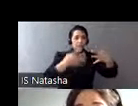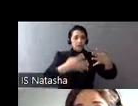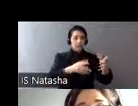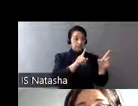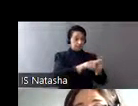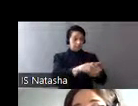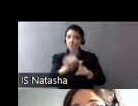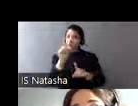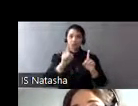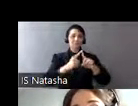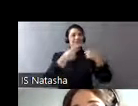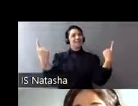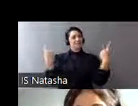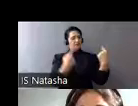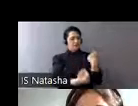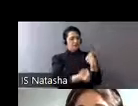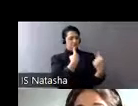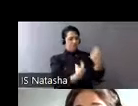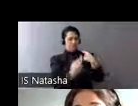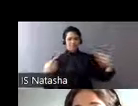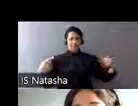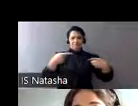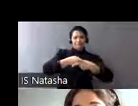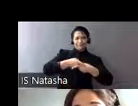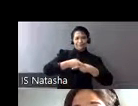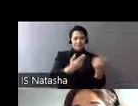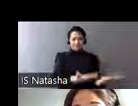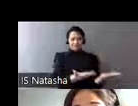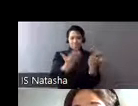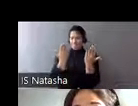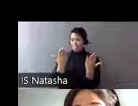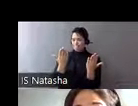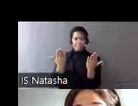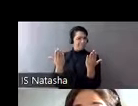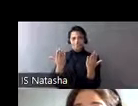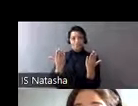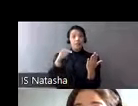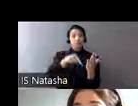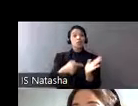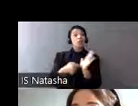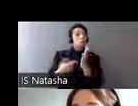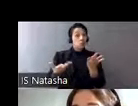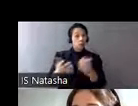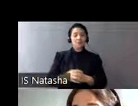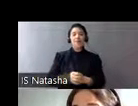This potentially shows that the disability data and governmental and census data that